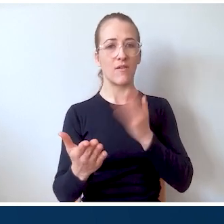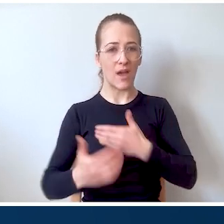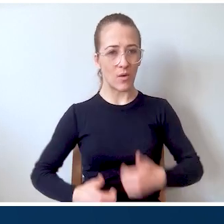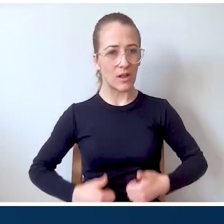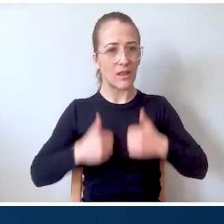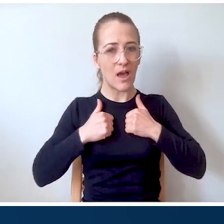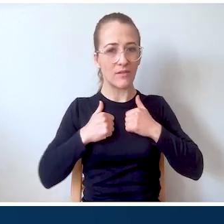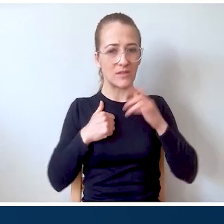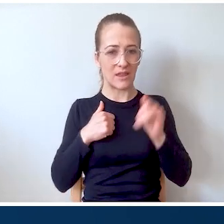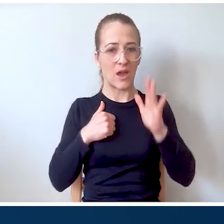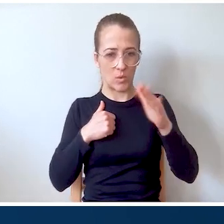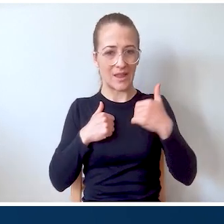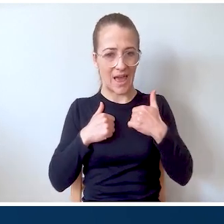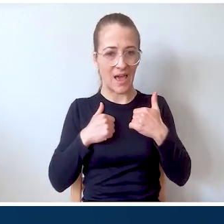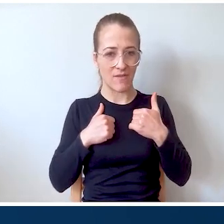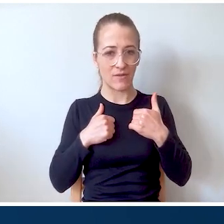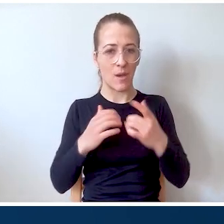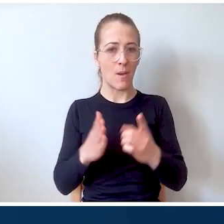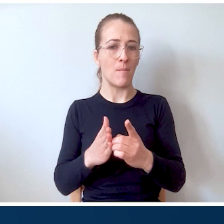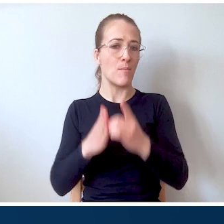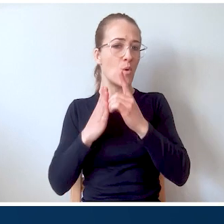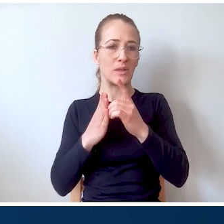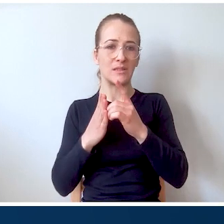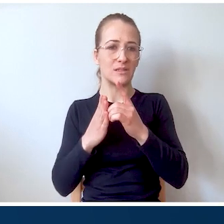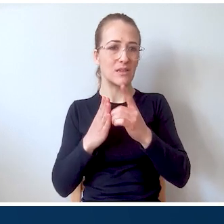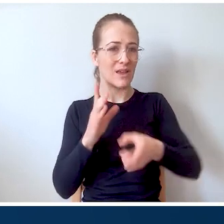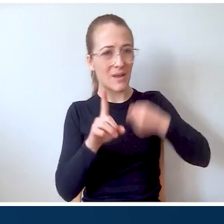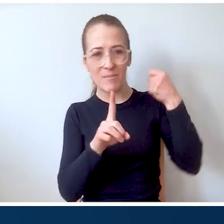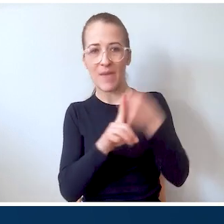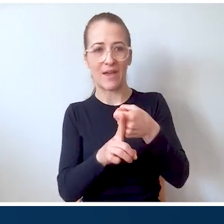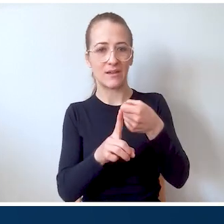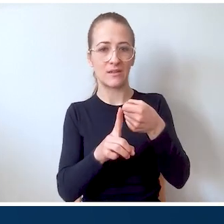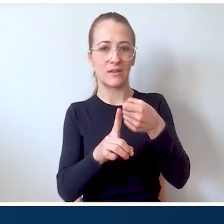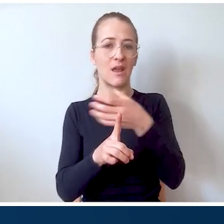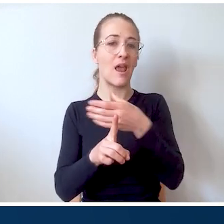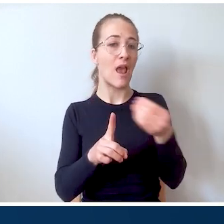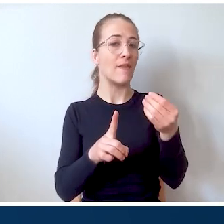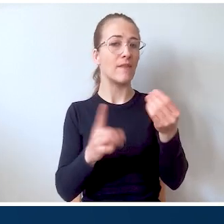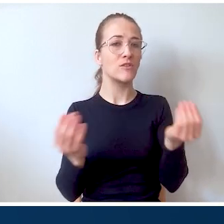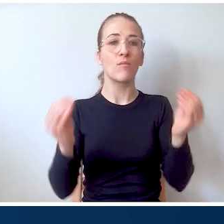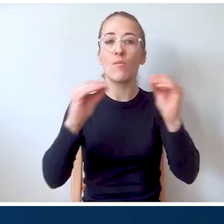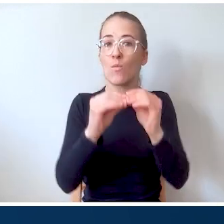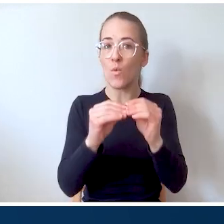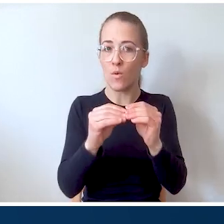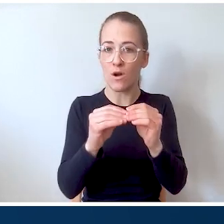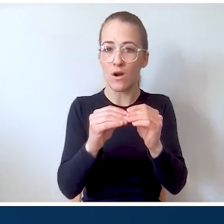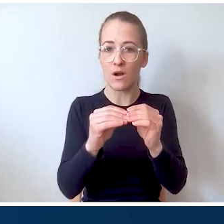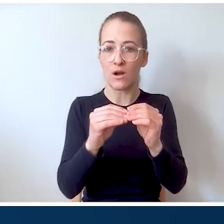that are going to have the moment impact. And then there is the more.